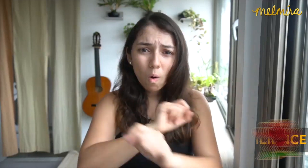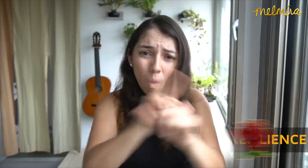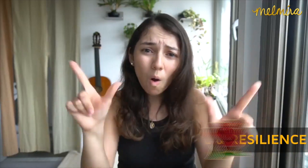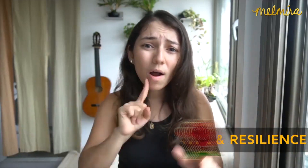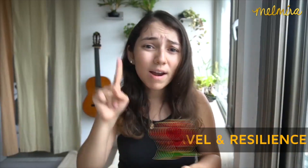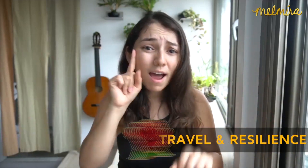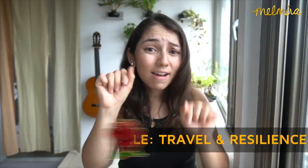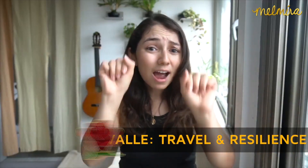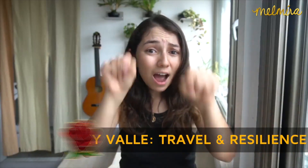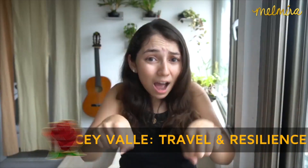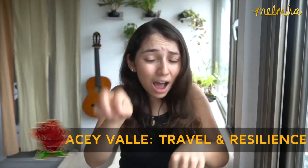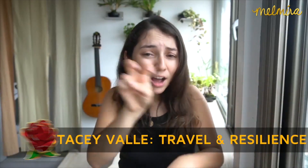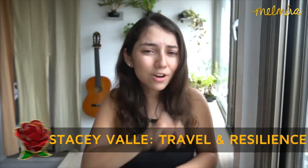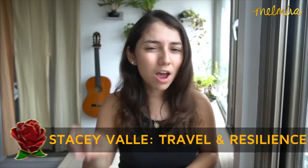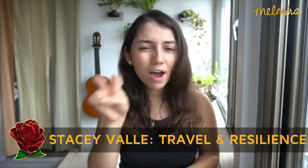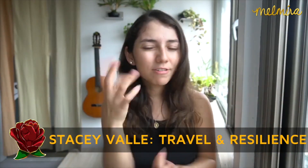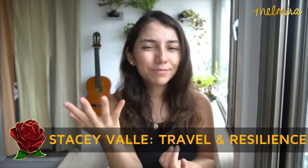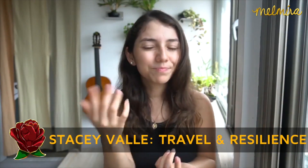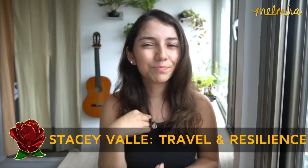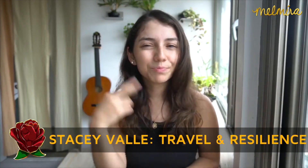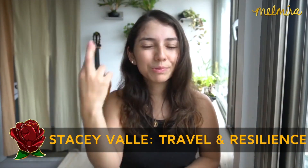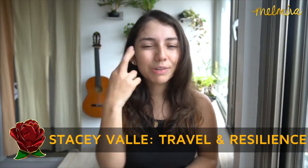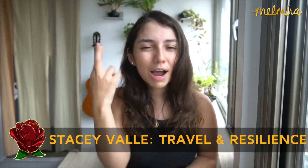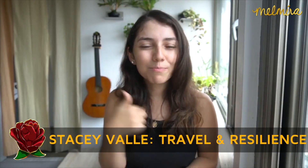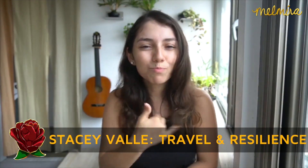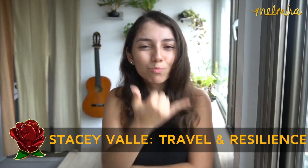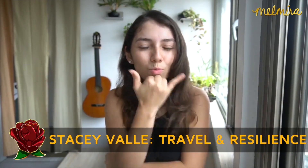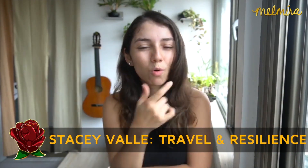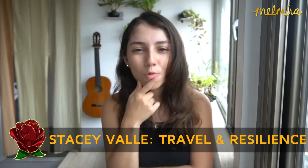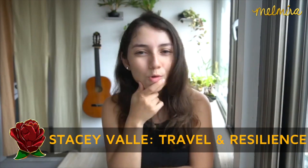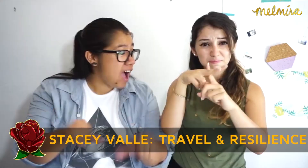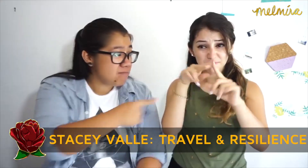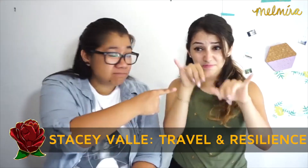All Deaf people can travel? I realized I was wrong.